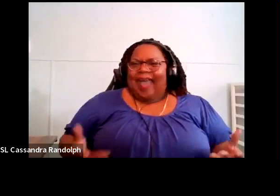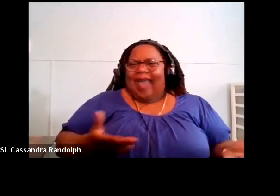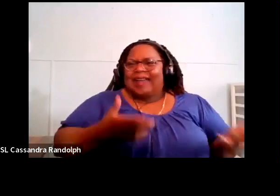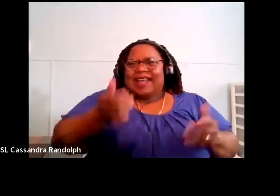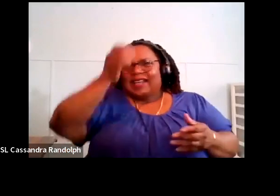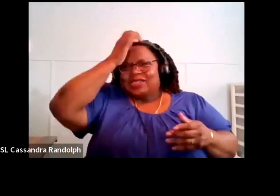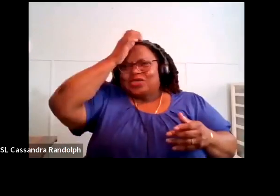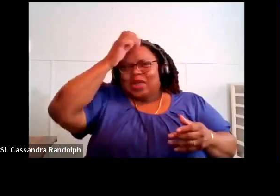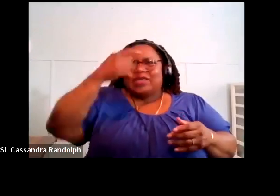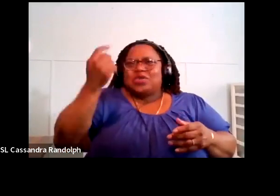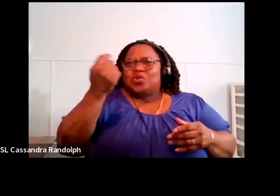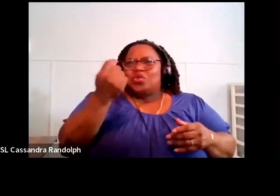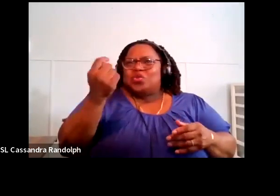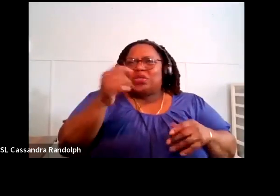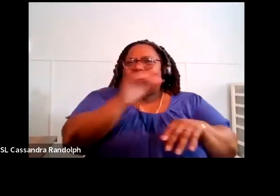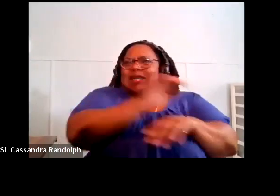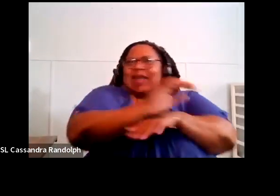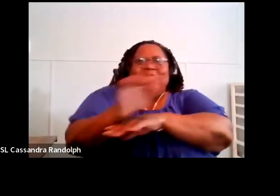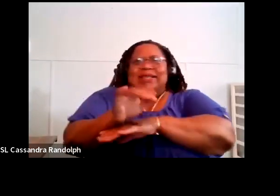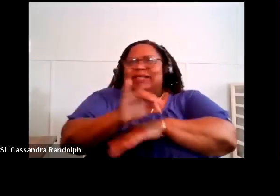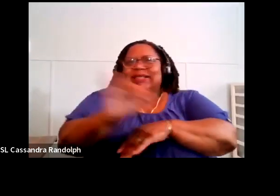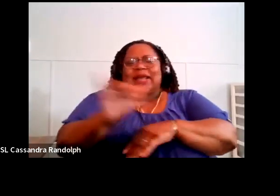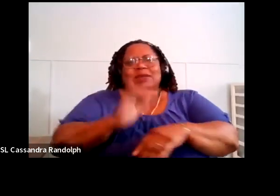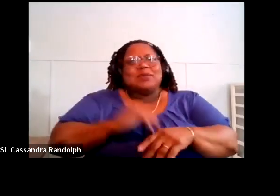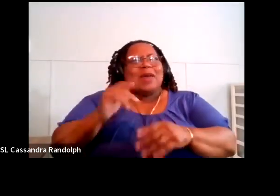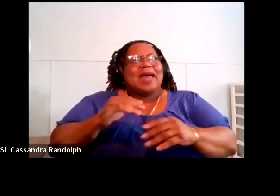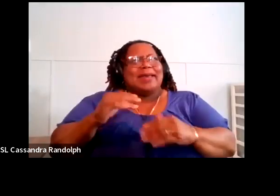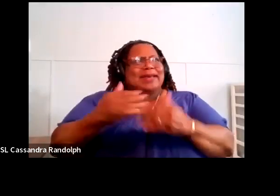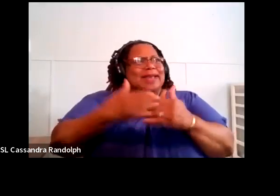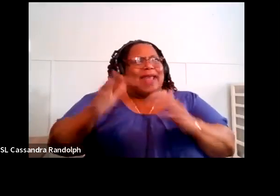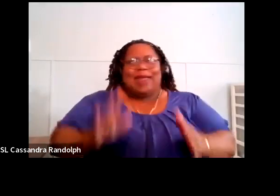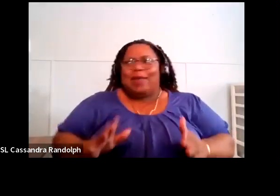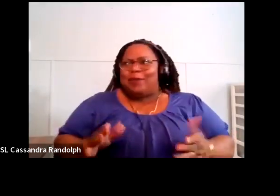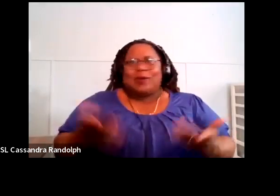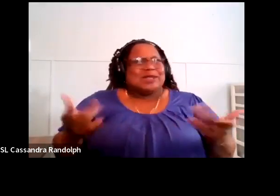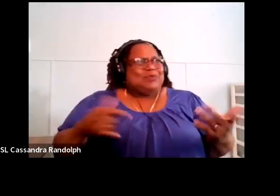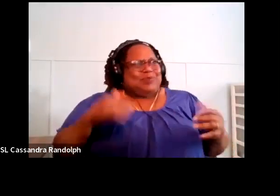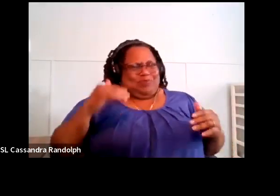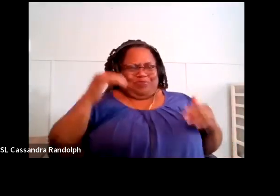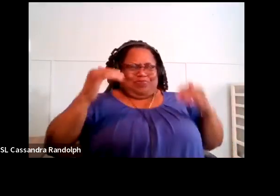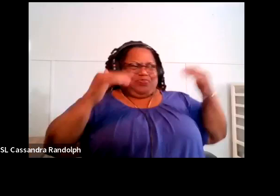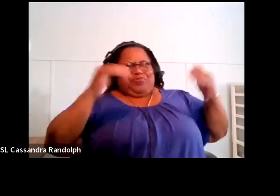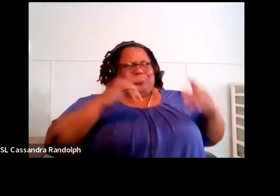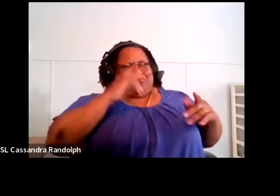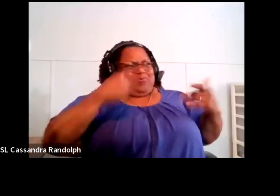still very good friends with one, I'm not talking about a